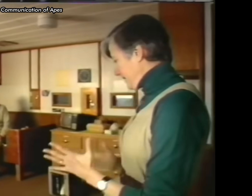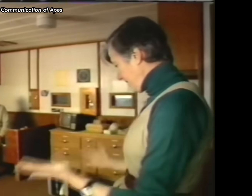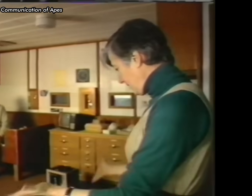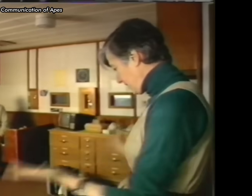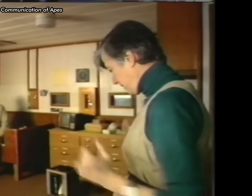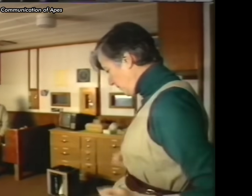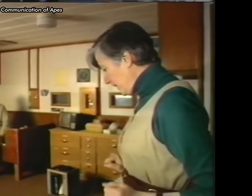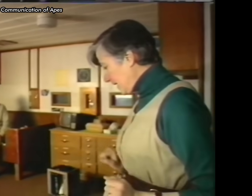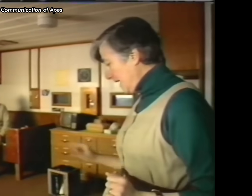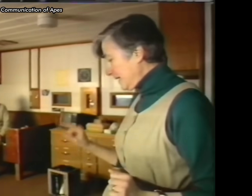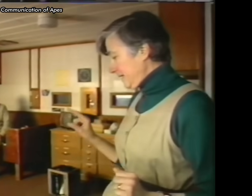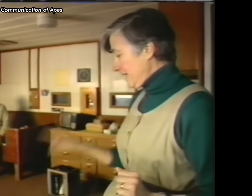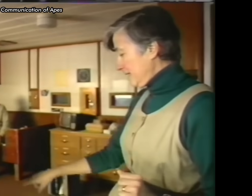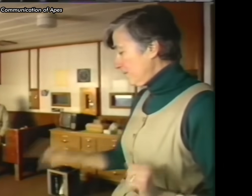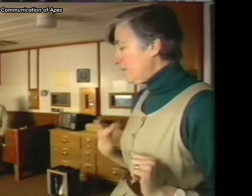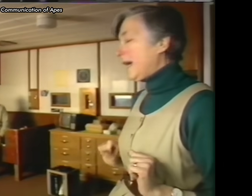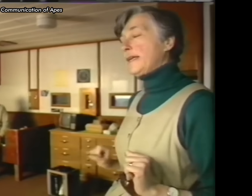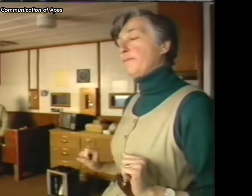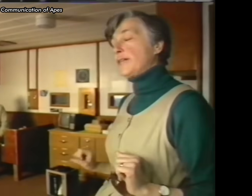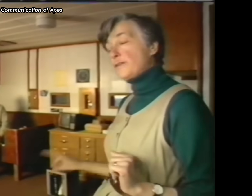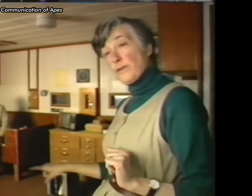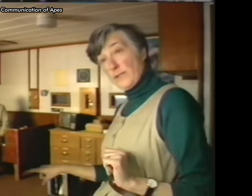Washoe provided behaviorists with a prime counter to the Chomsky school.